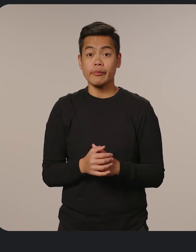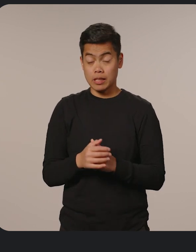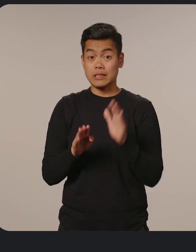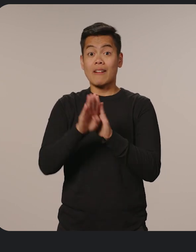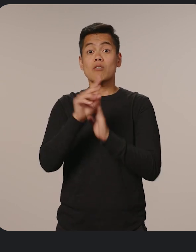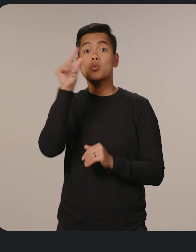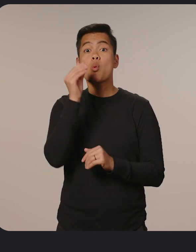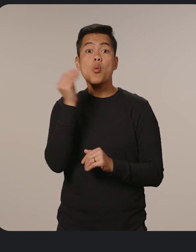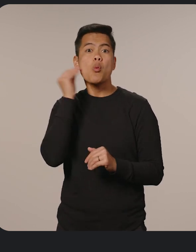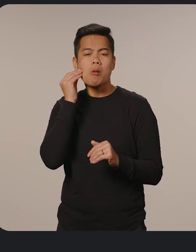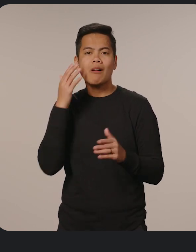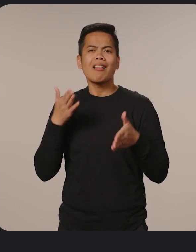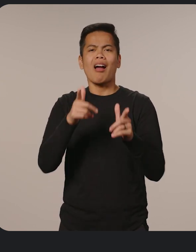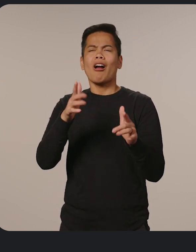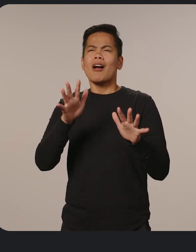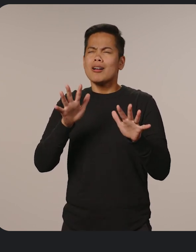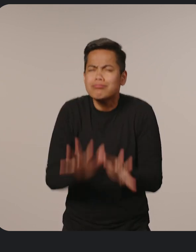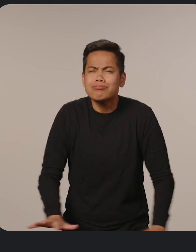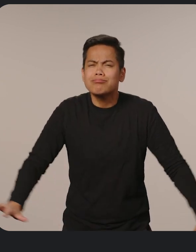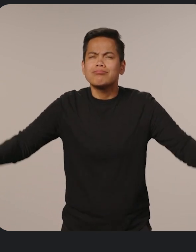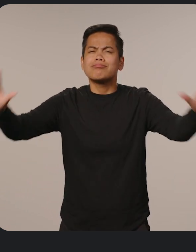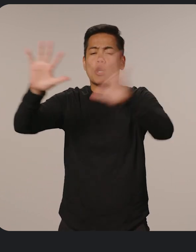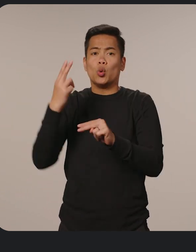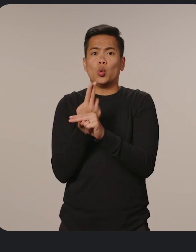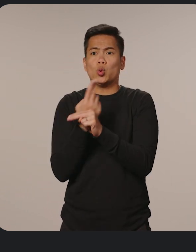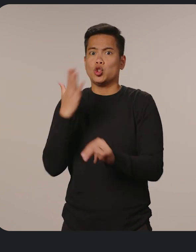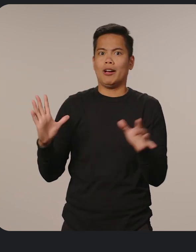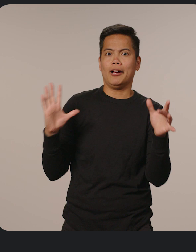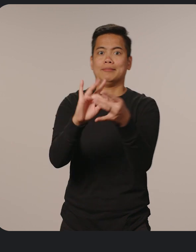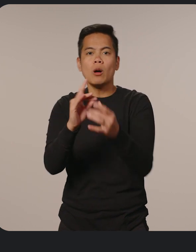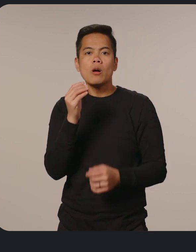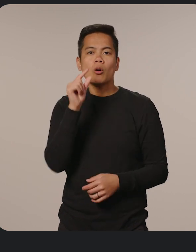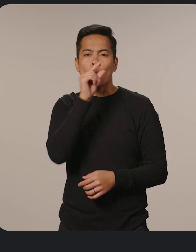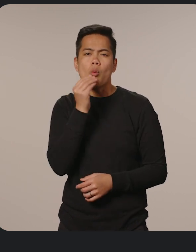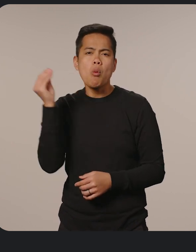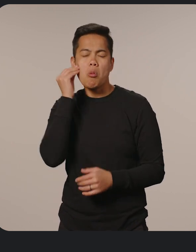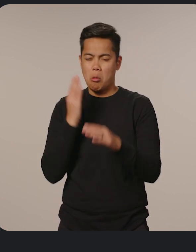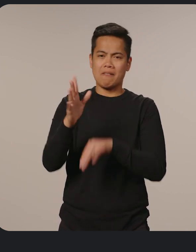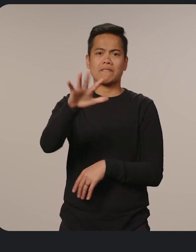you to reach a large and active userbase. Google Home users have connected over 500 million devices,